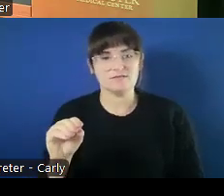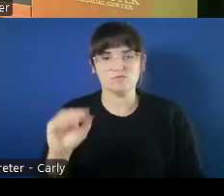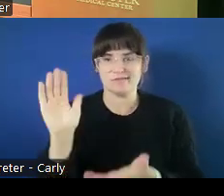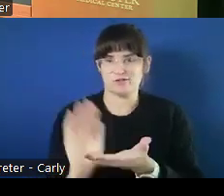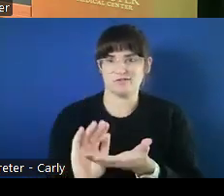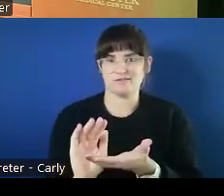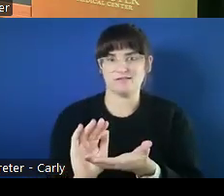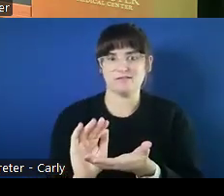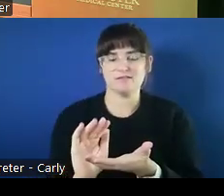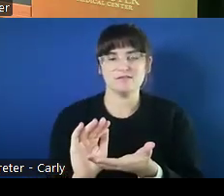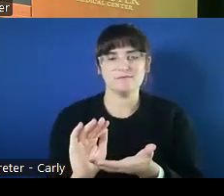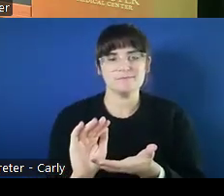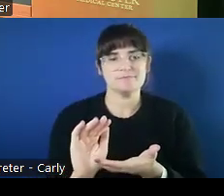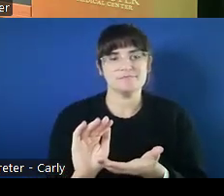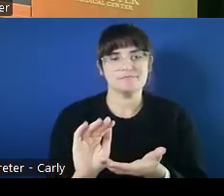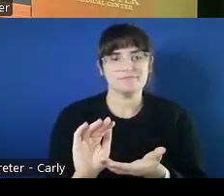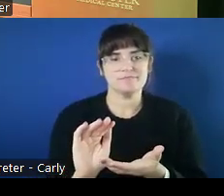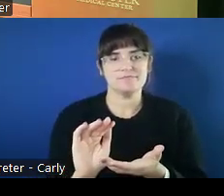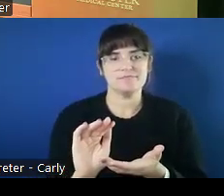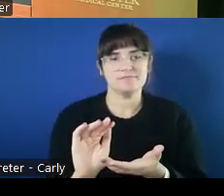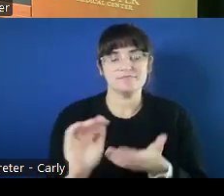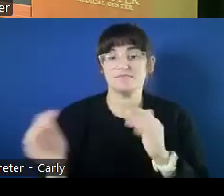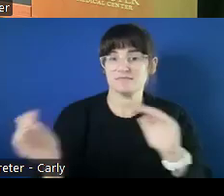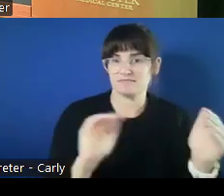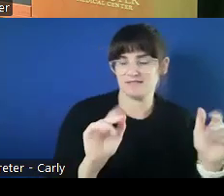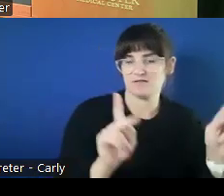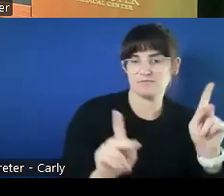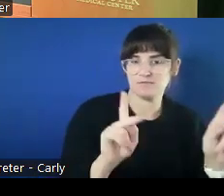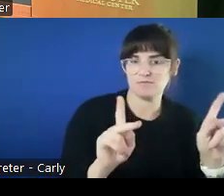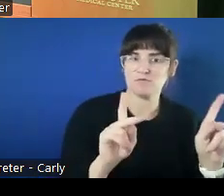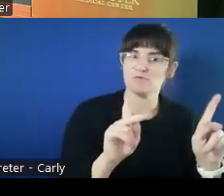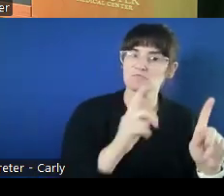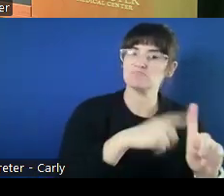uh compared to um to for people who are more positive compared to those who are less